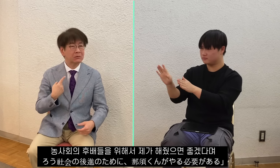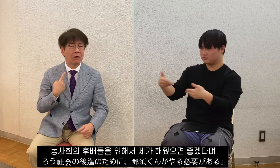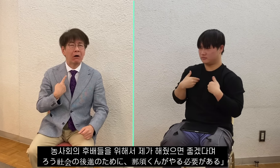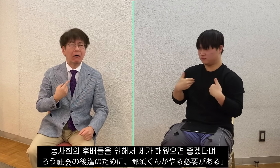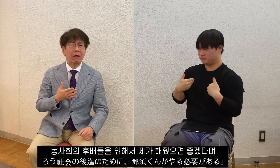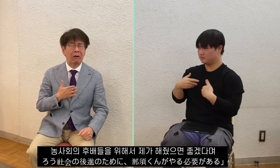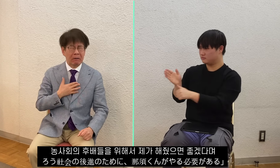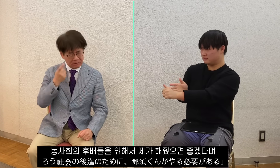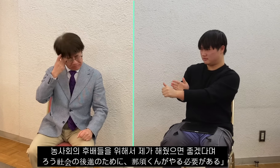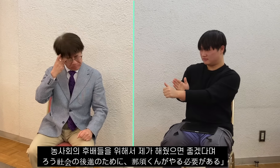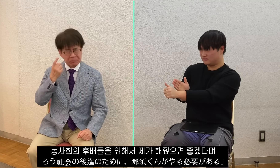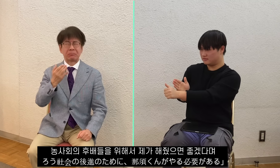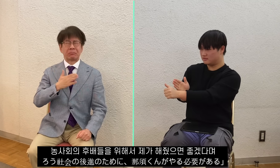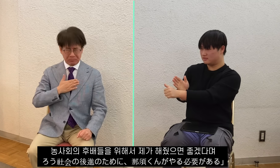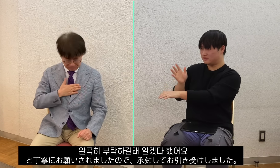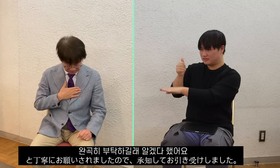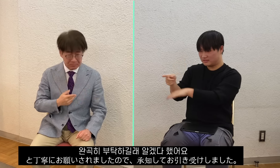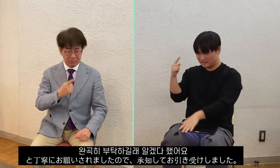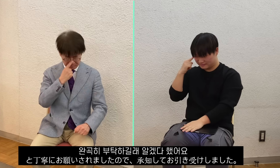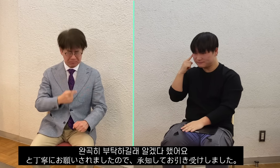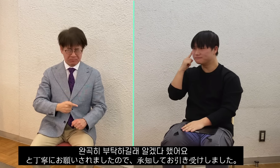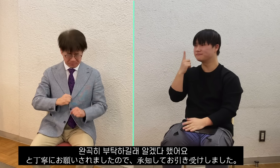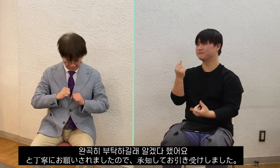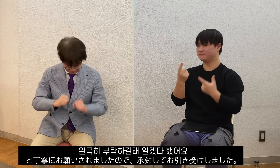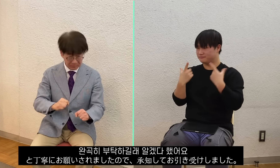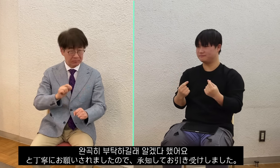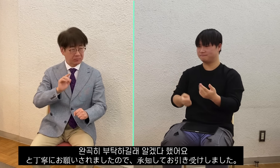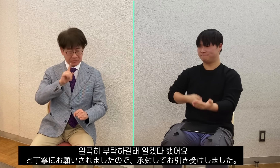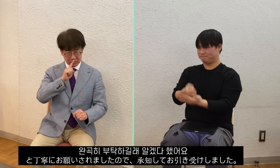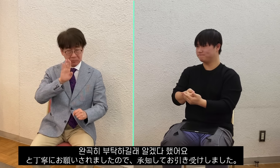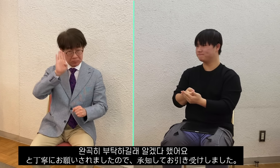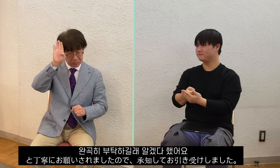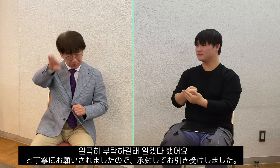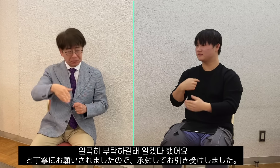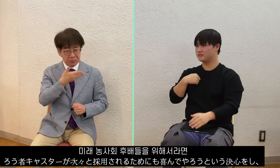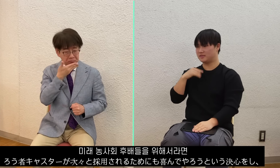I wish you could do it for the juniors of the deaf society."